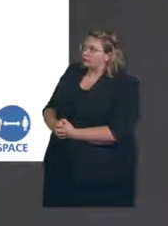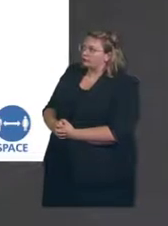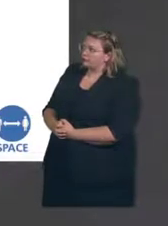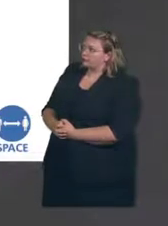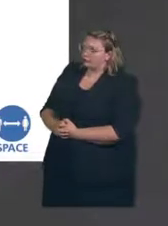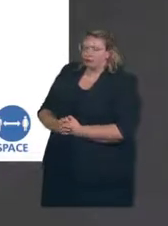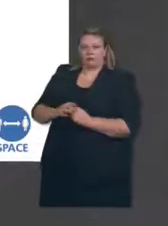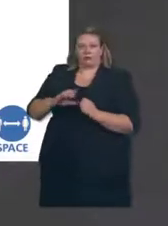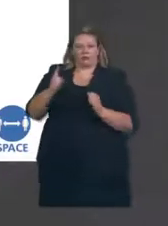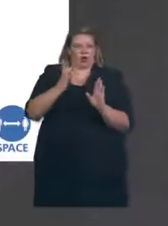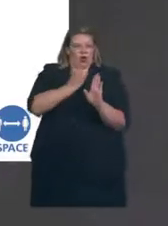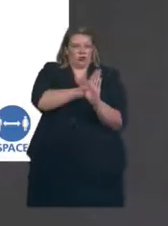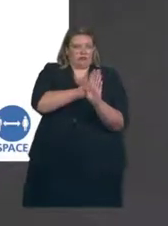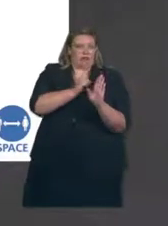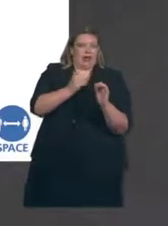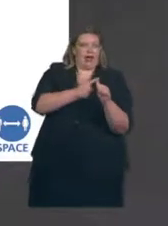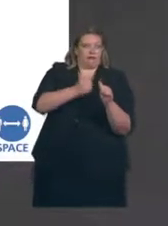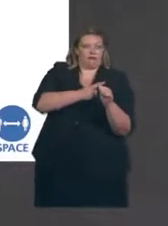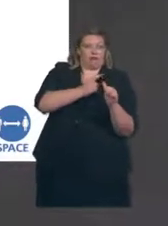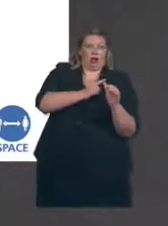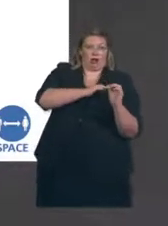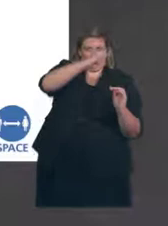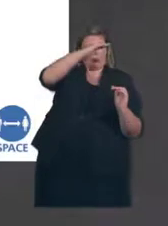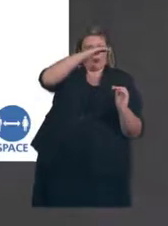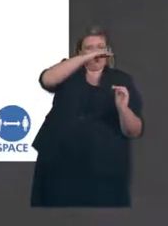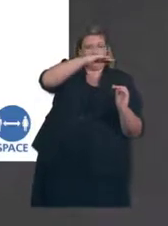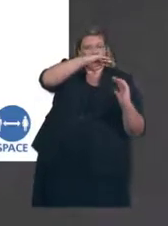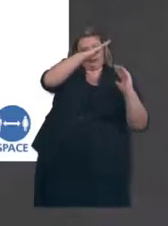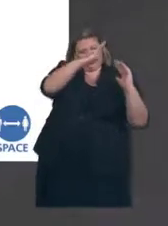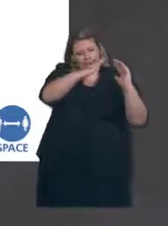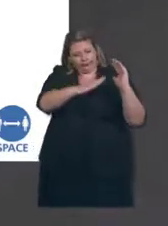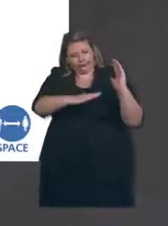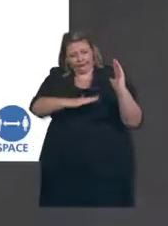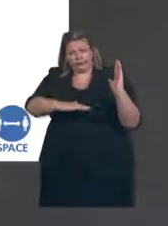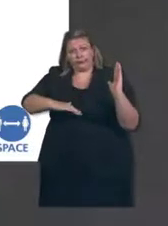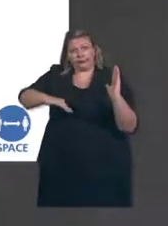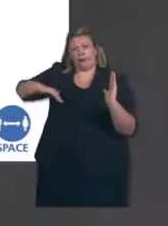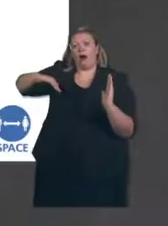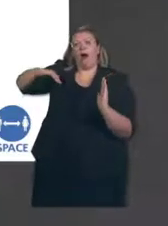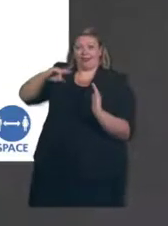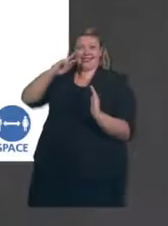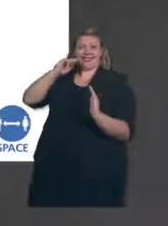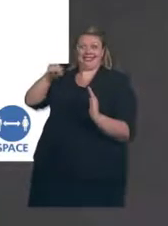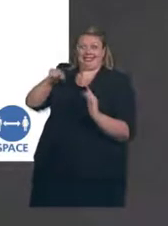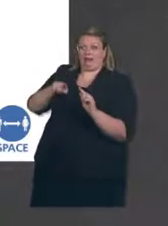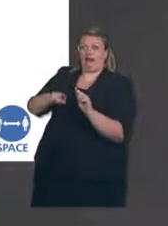but as you can see on this graph uh the numbers are now going up and going up really much more rapidly